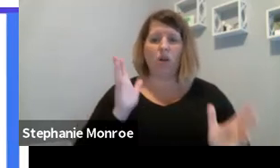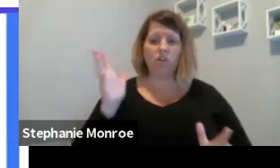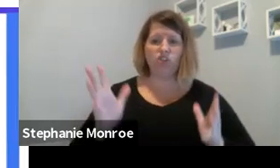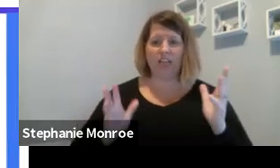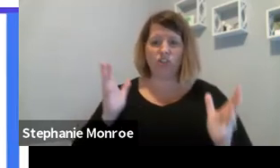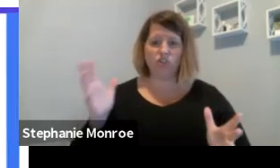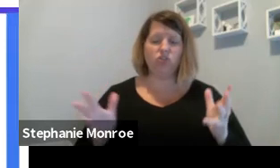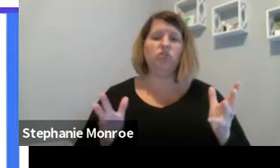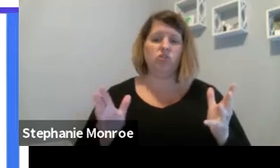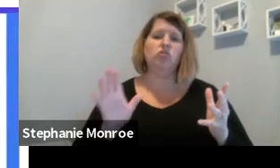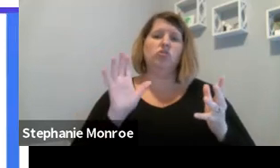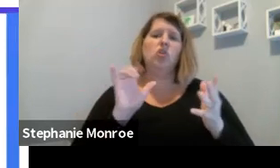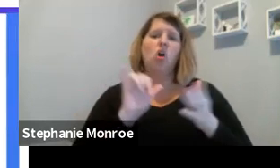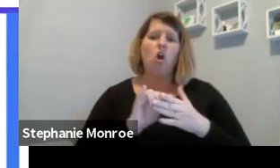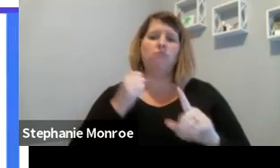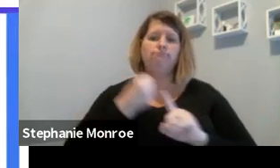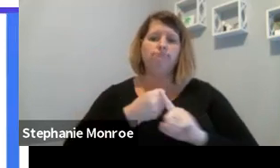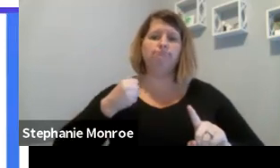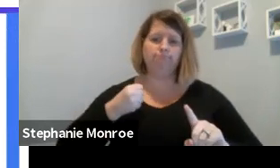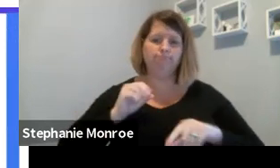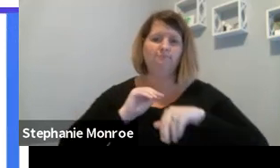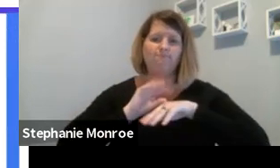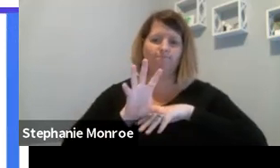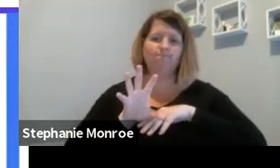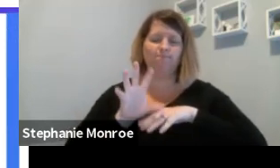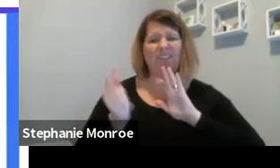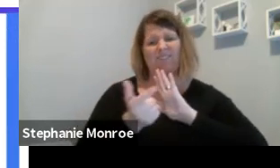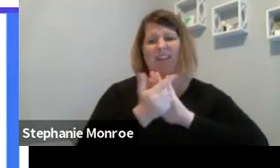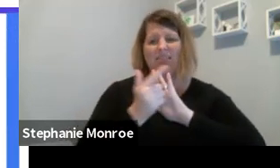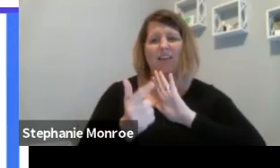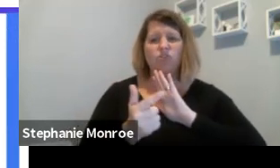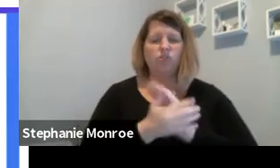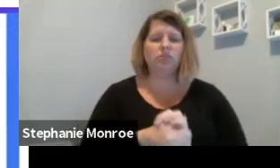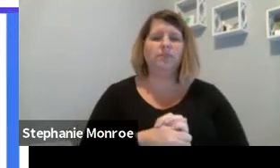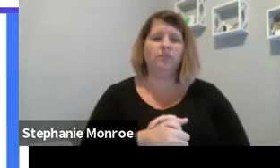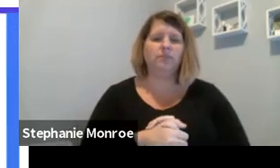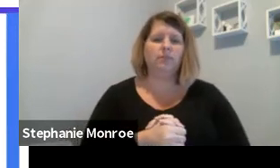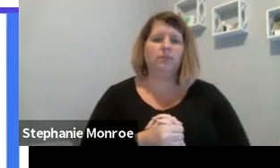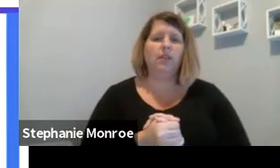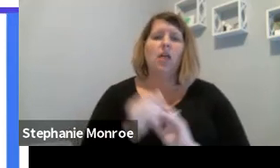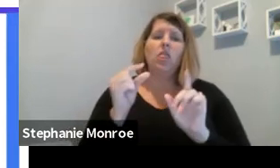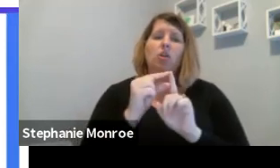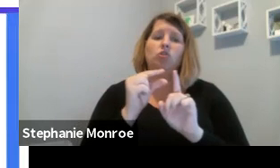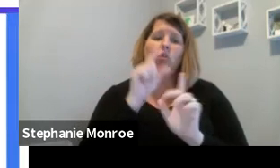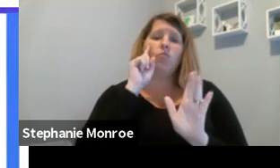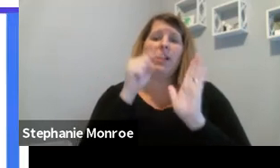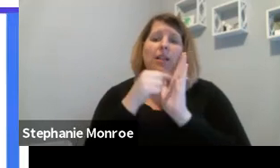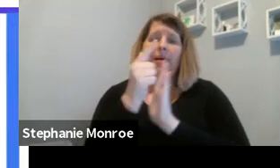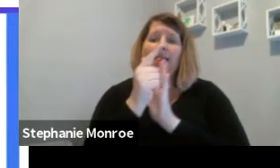are impactful violations. The terms recognized by the legal community